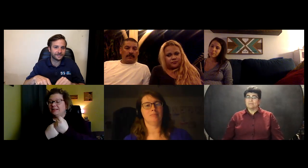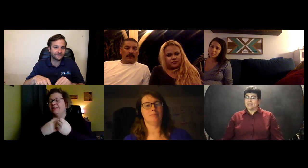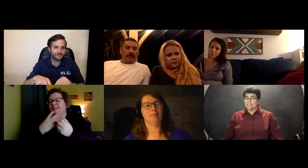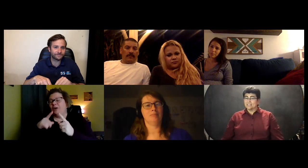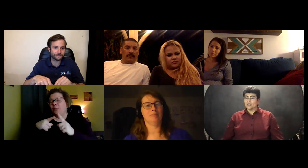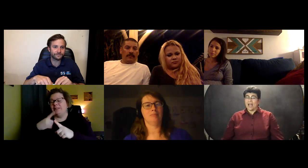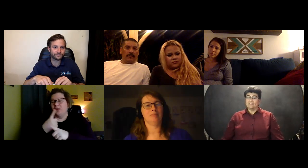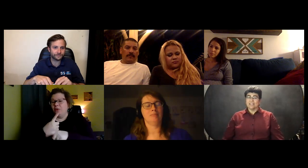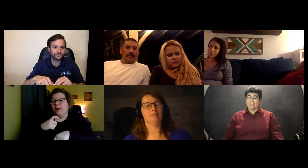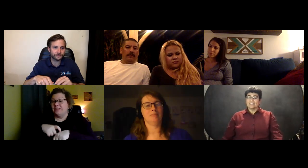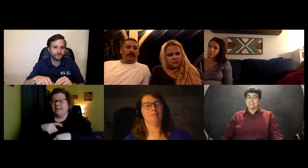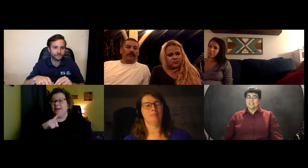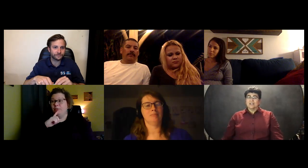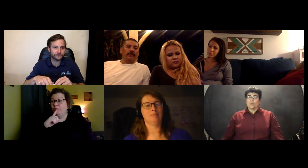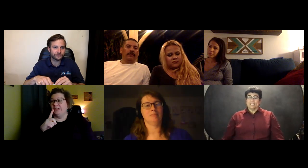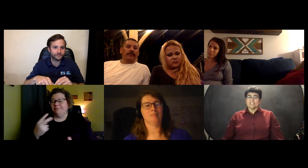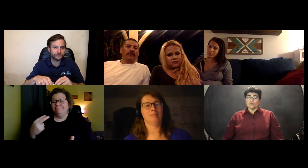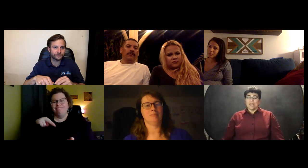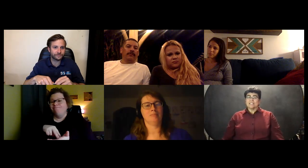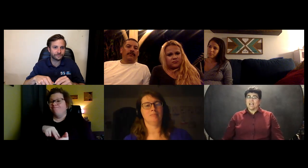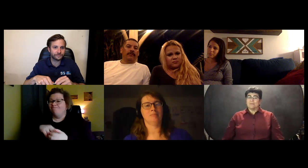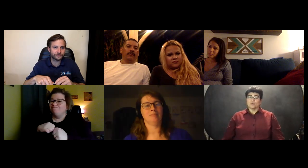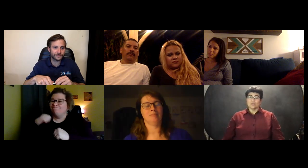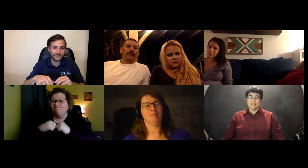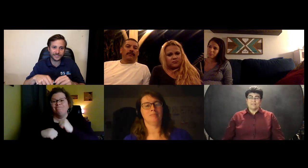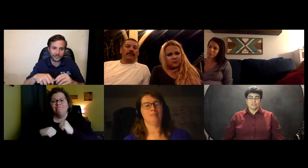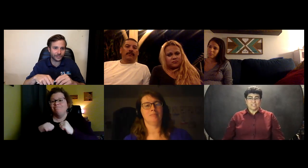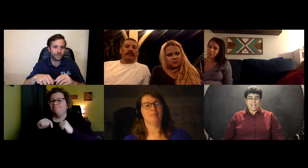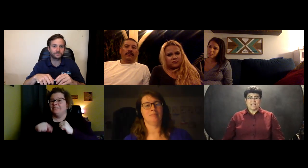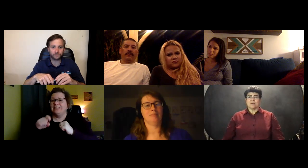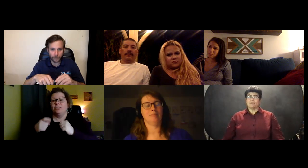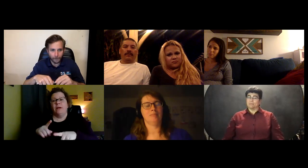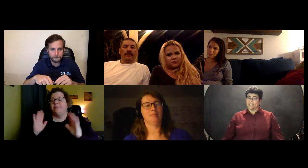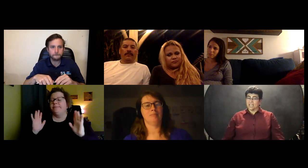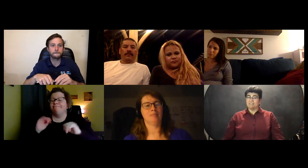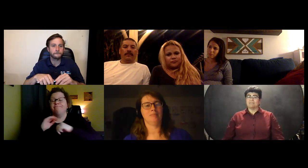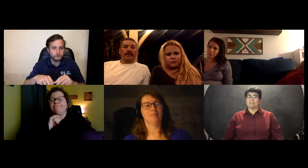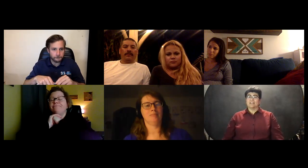is to advocate when it's the right time